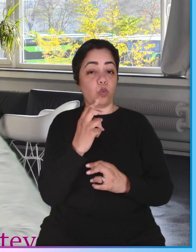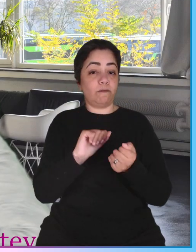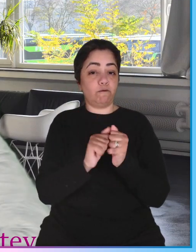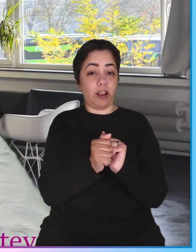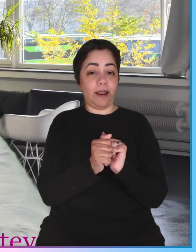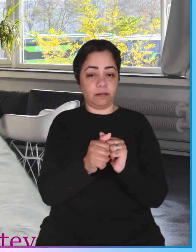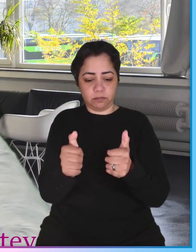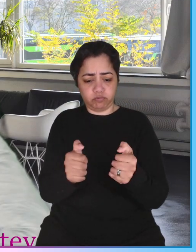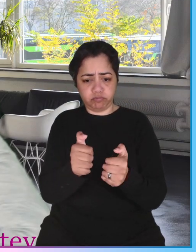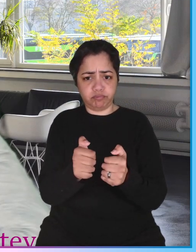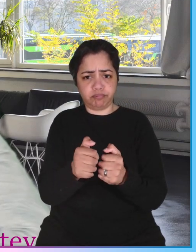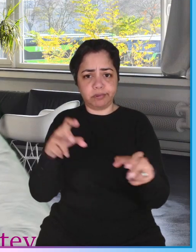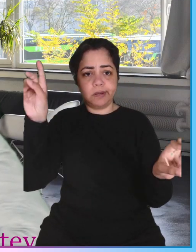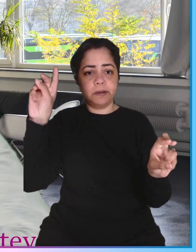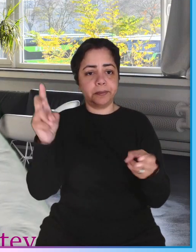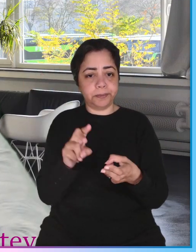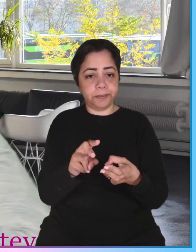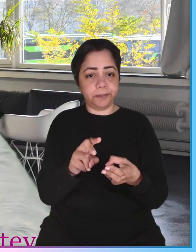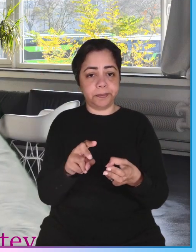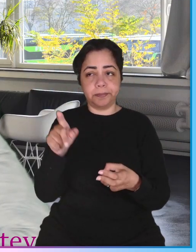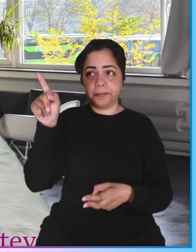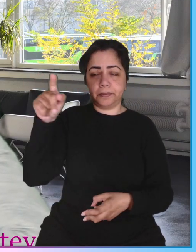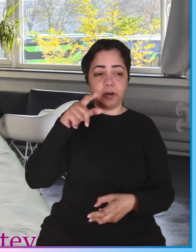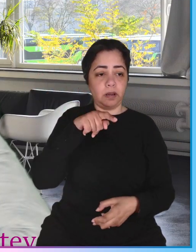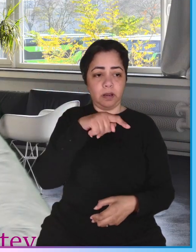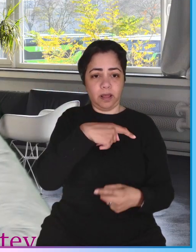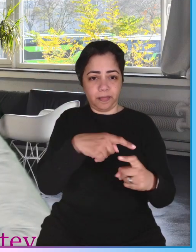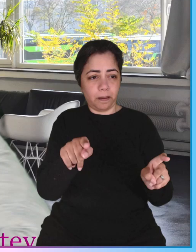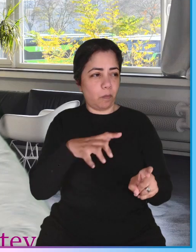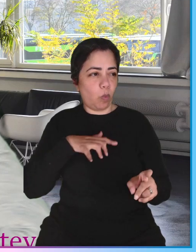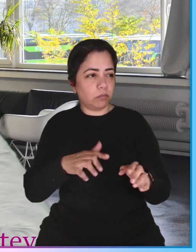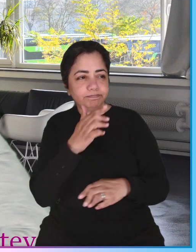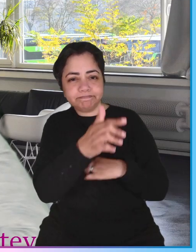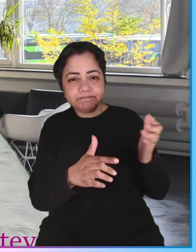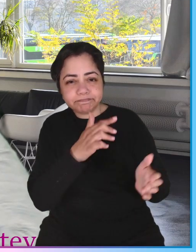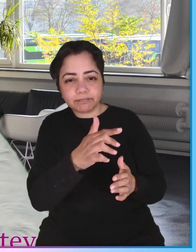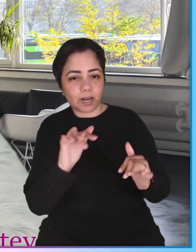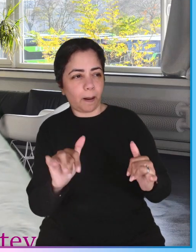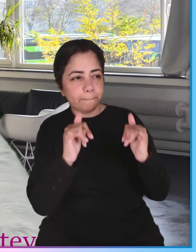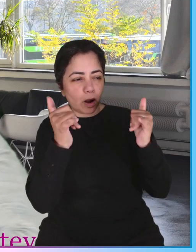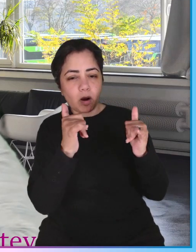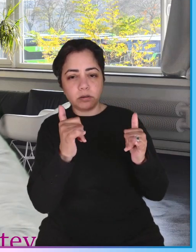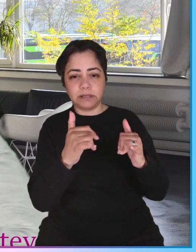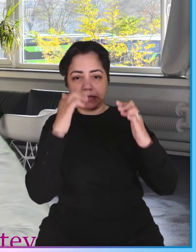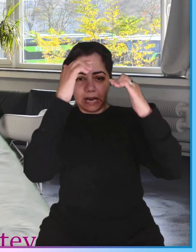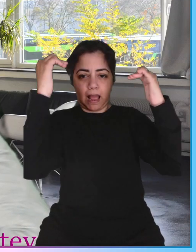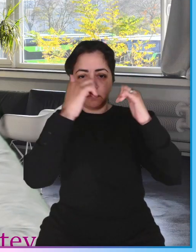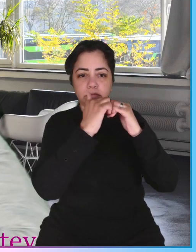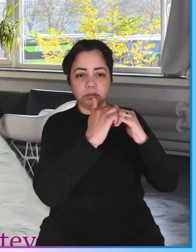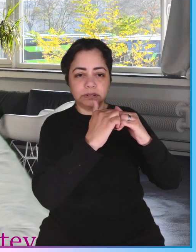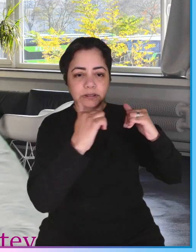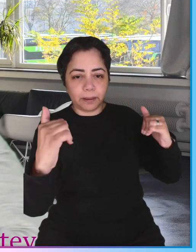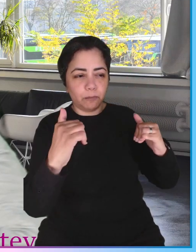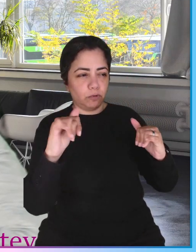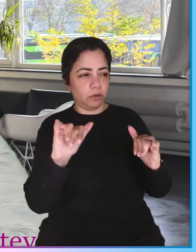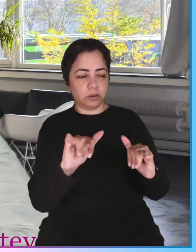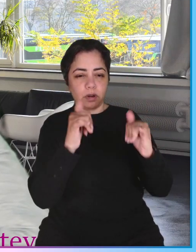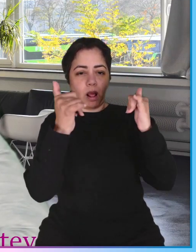and they wanted to go out and enjoy hotel parties away from the adults they wanted to go the clubs for under 18’s